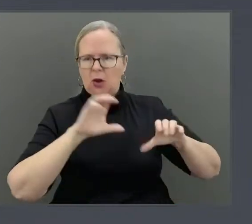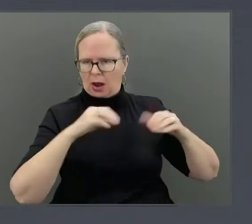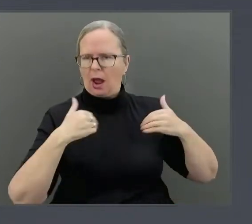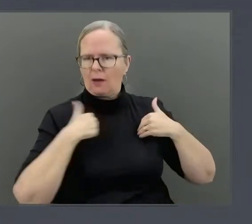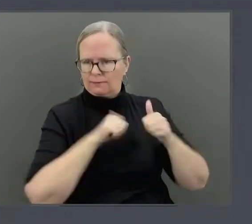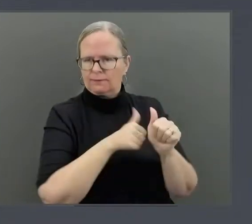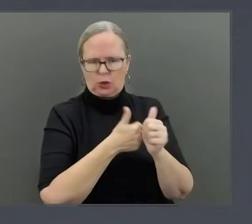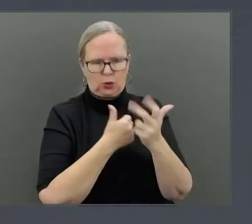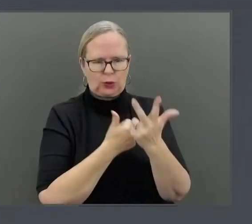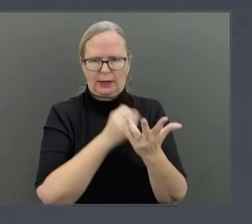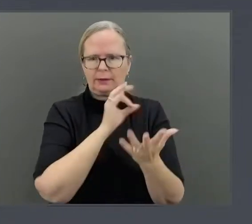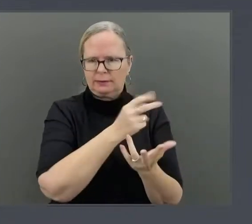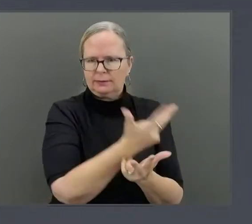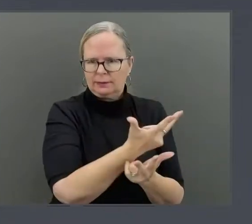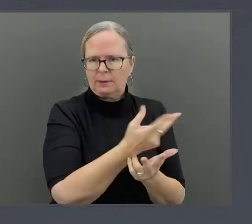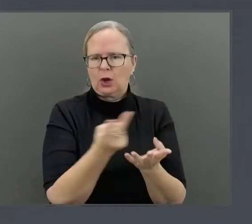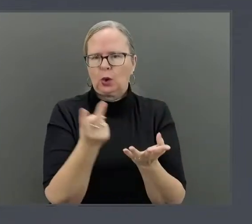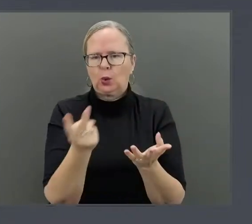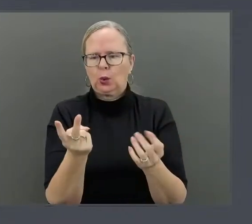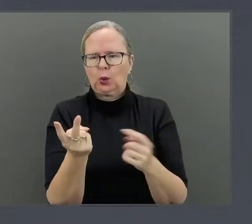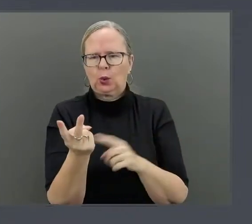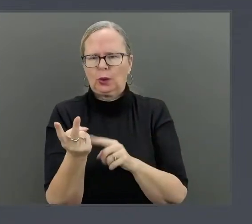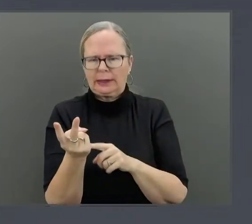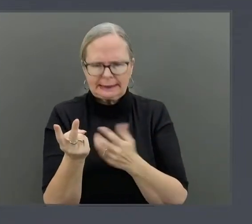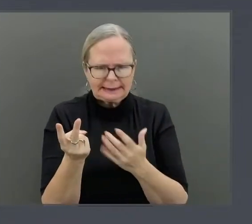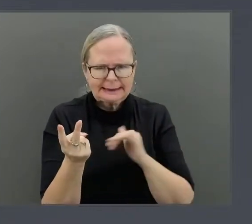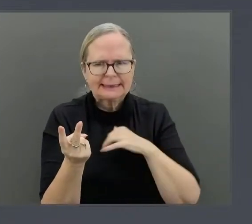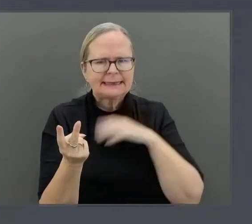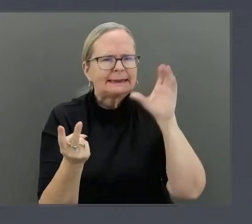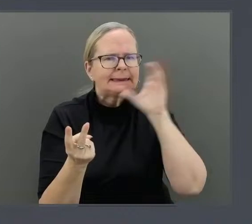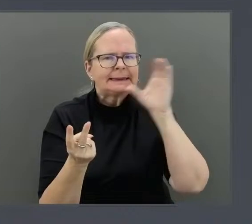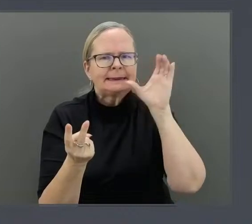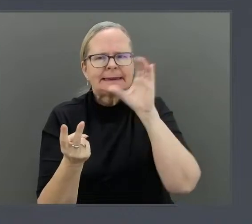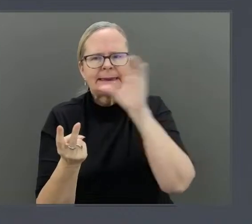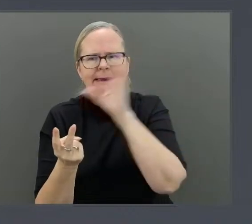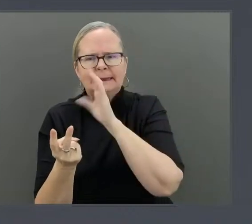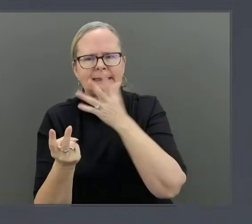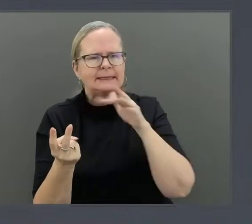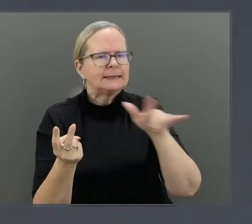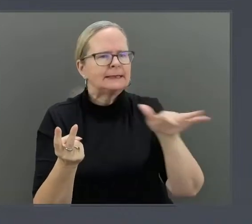options for the other two we knew that if we could find something locally the delivery time would be